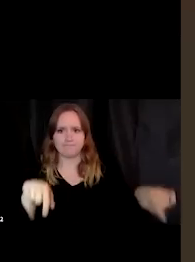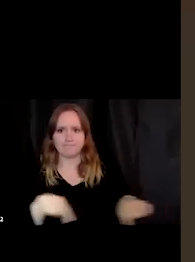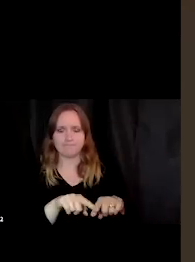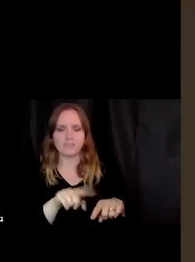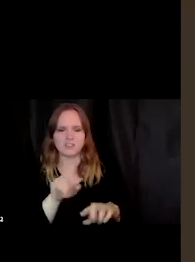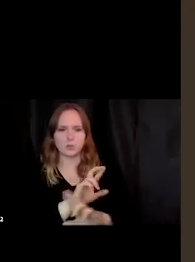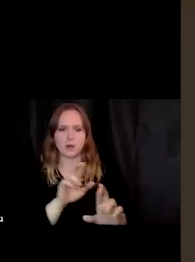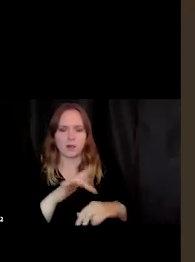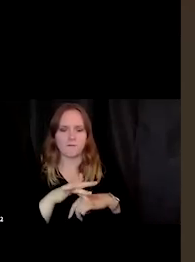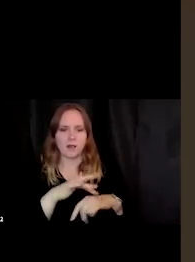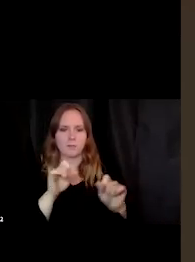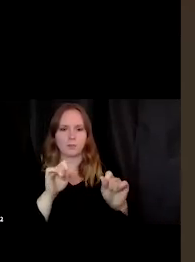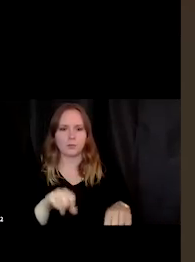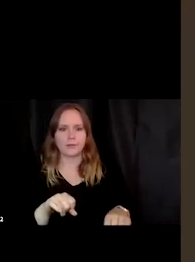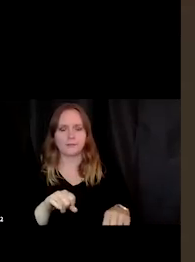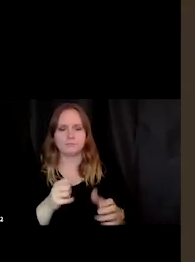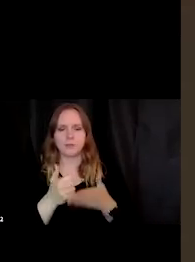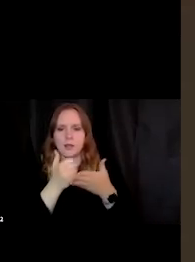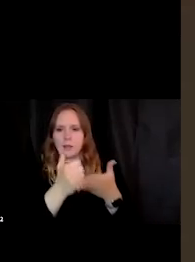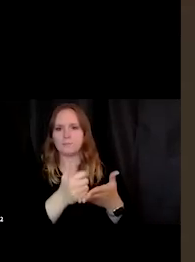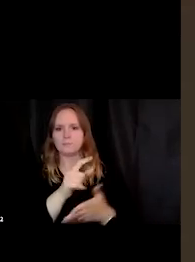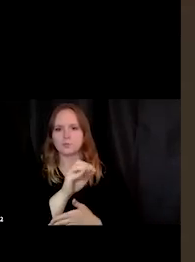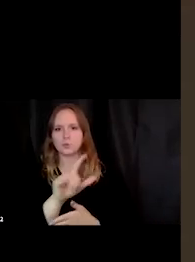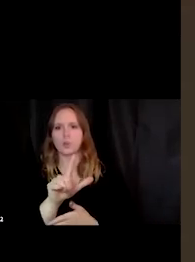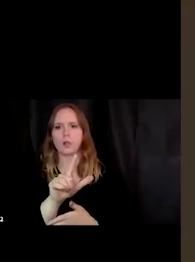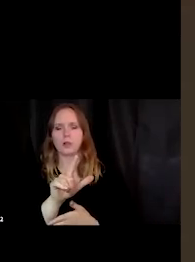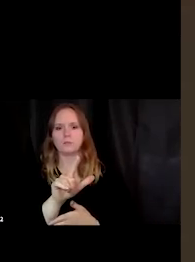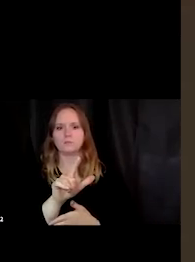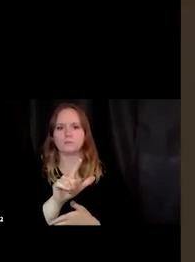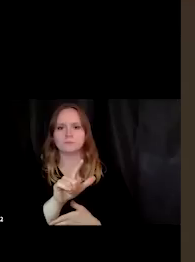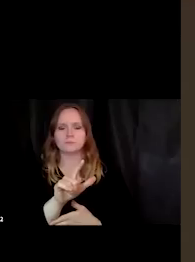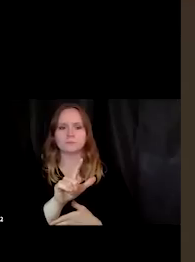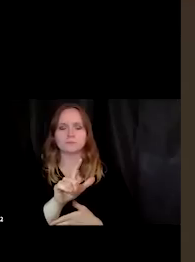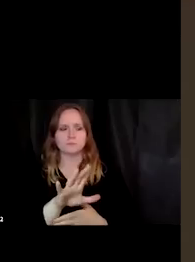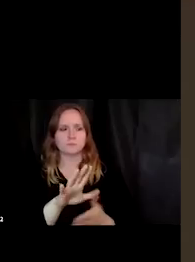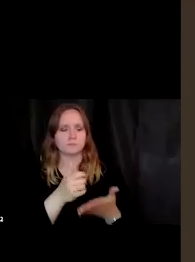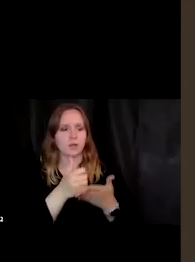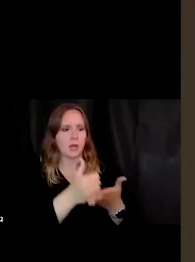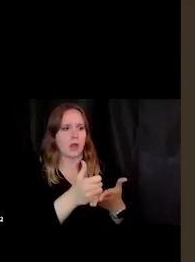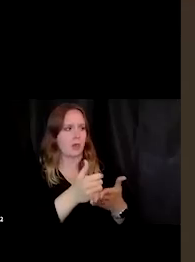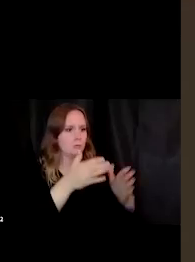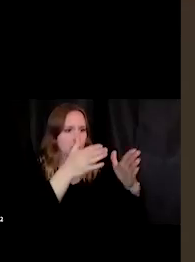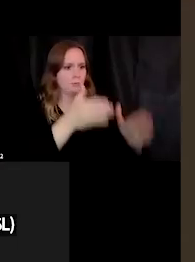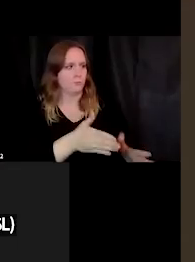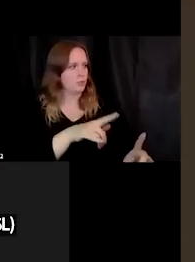they can be really helpful tools to bring awareness to an individual about what their space looks like.